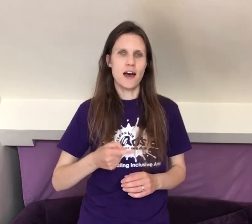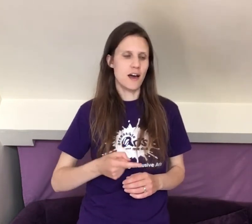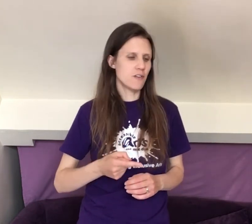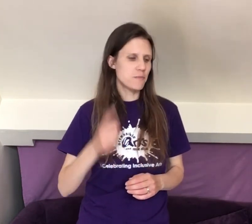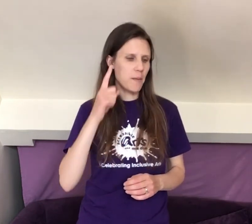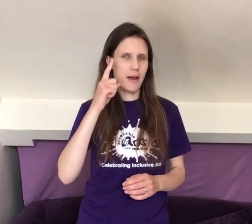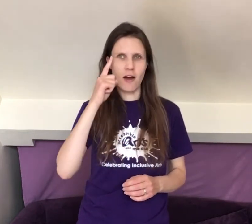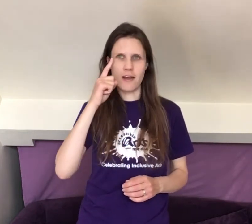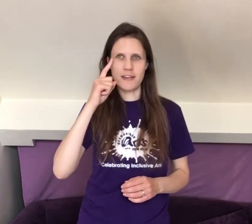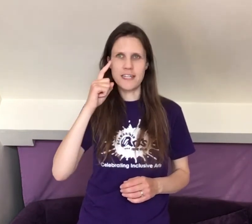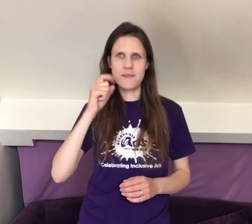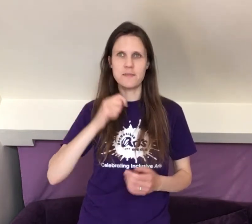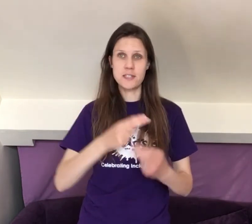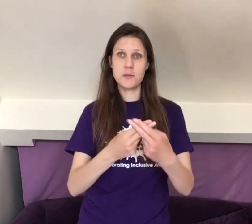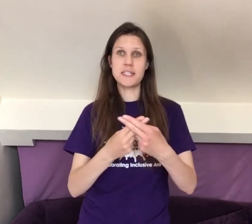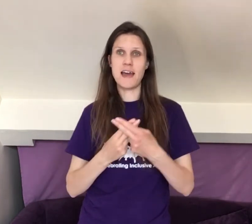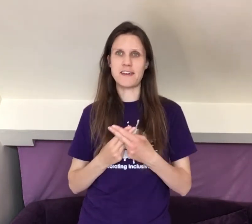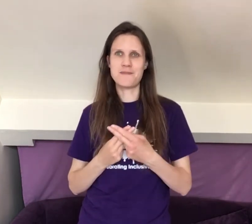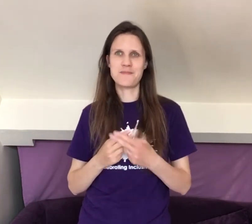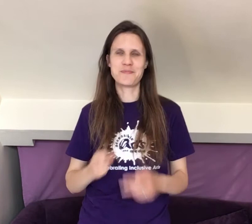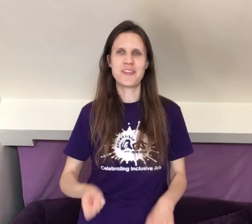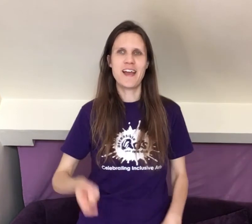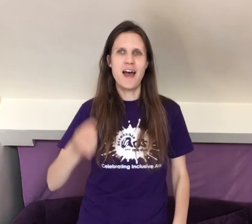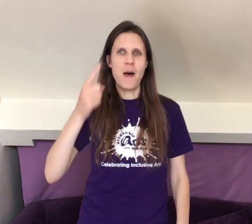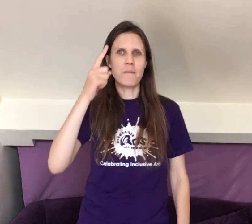but my eye, ready? Let’s do it together.